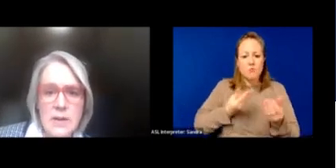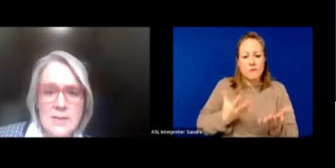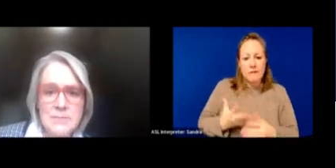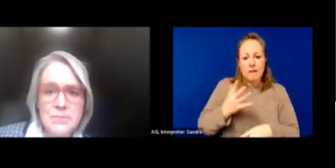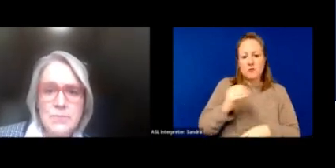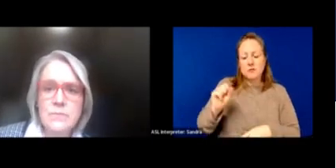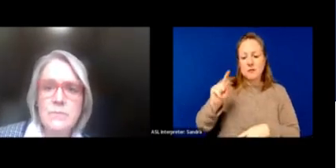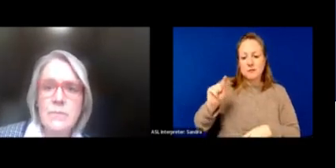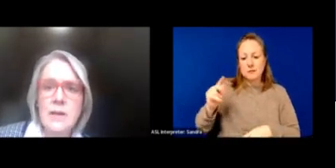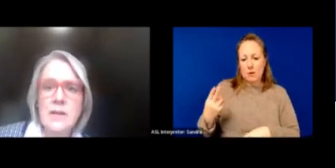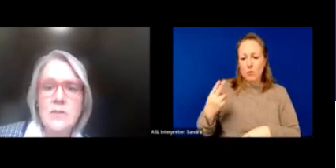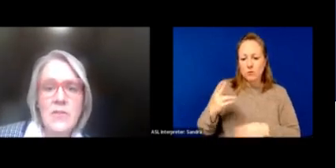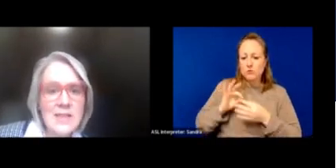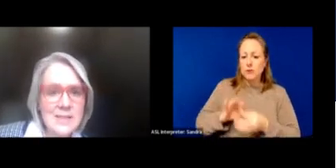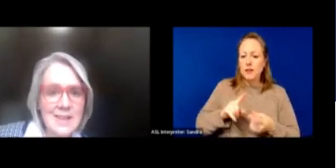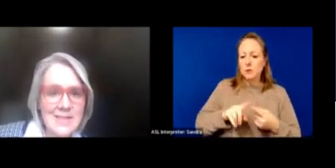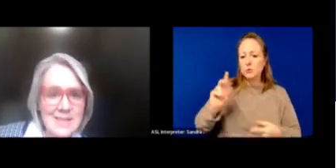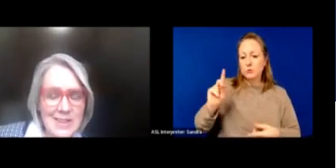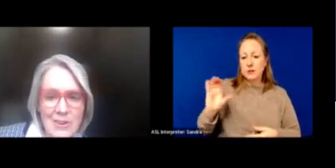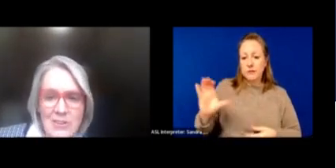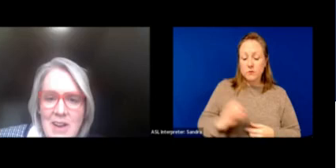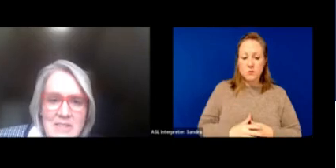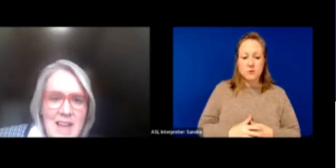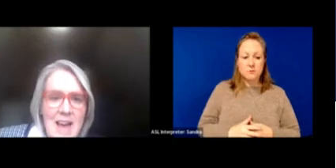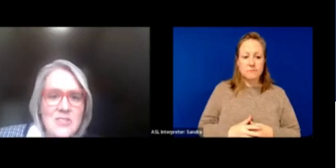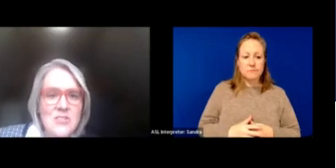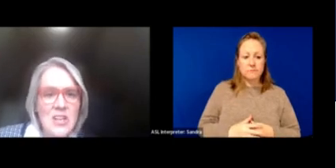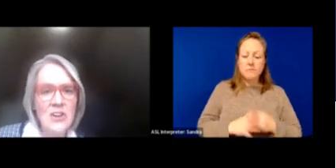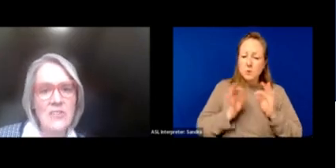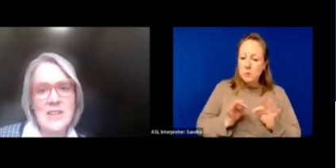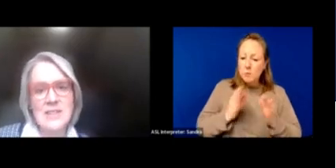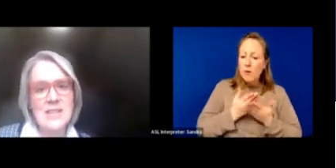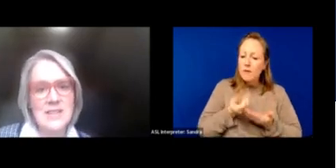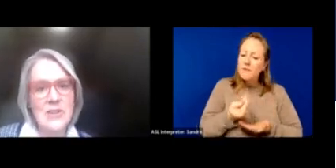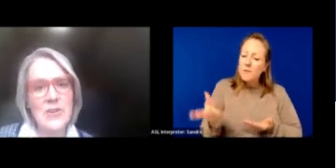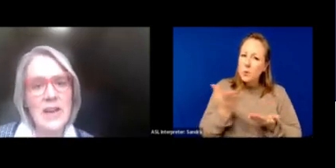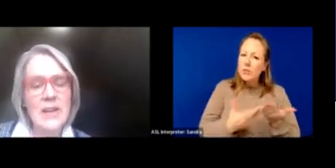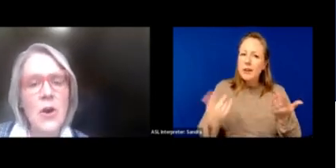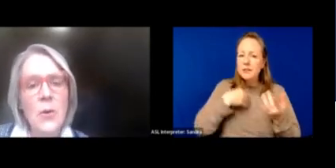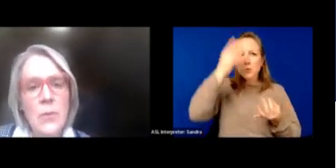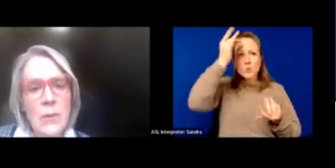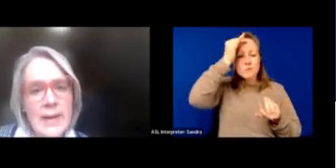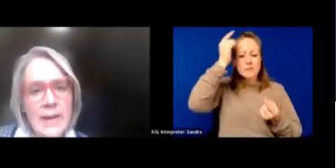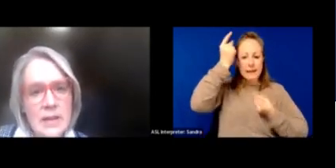choice. So things to consider, and I was asked to share things to consider and rolling out